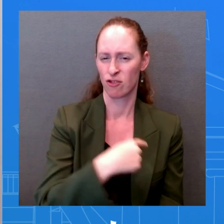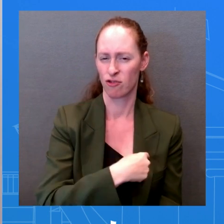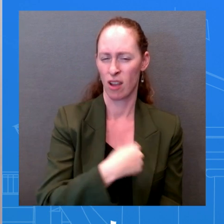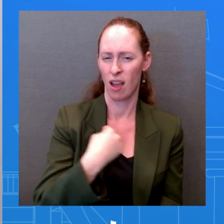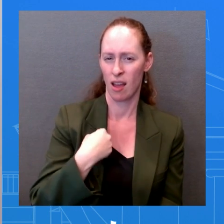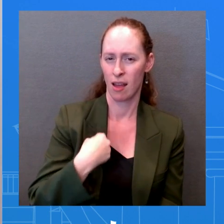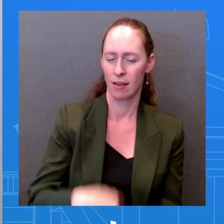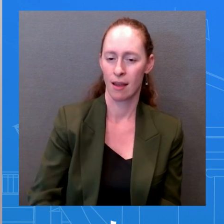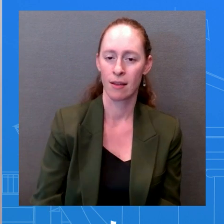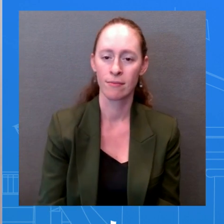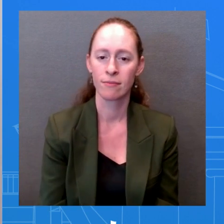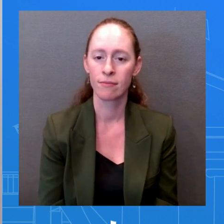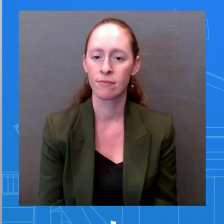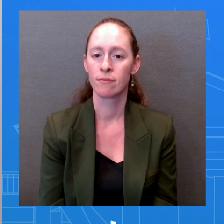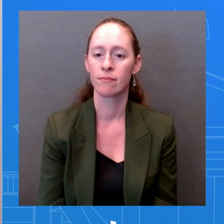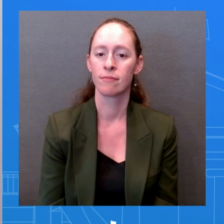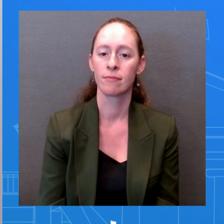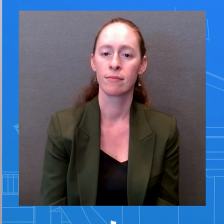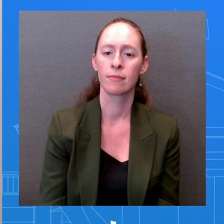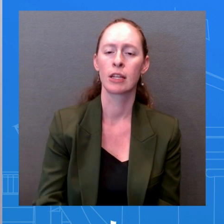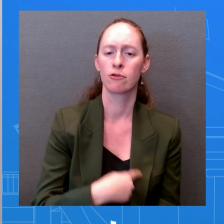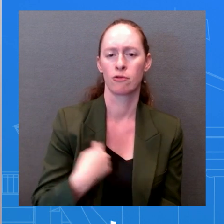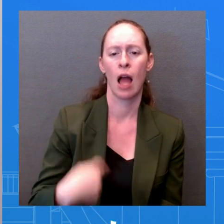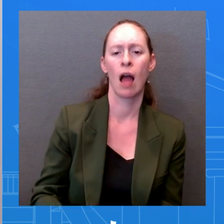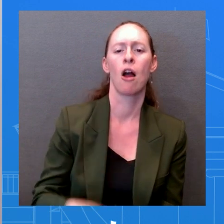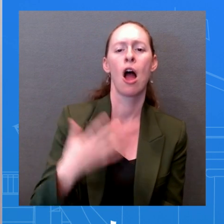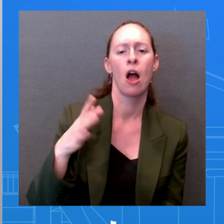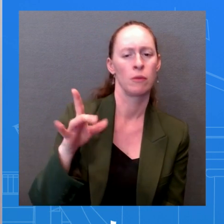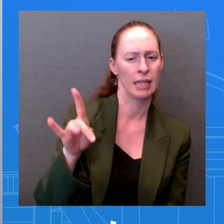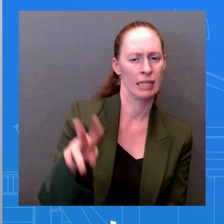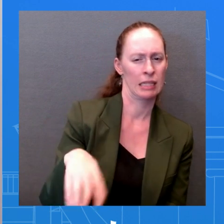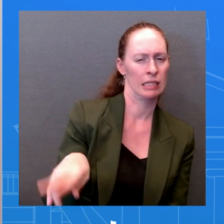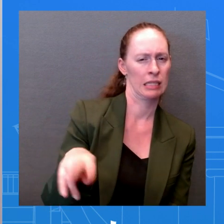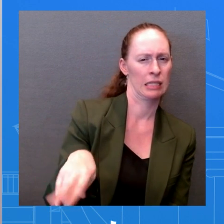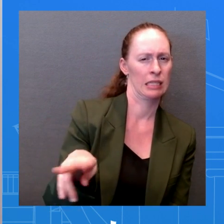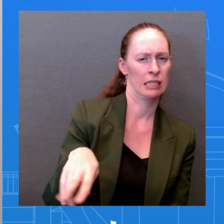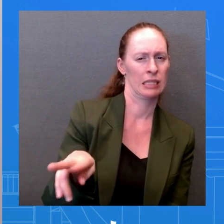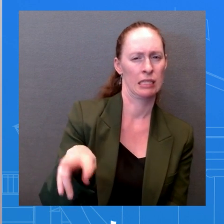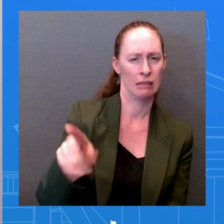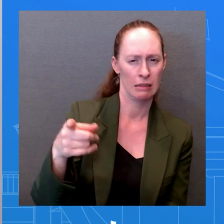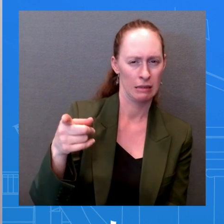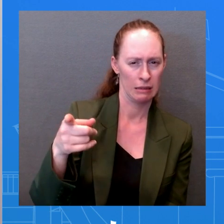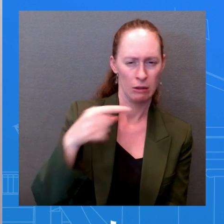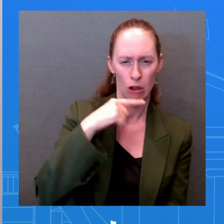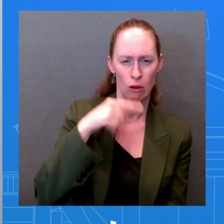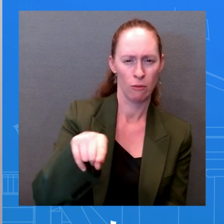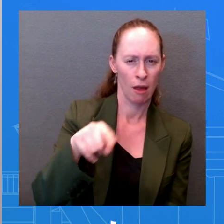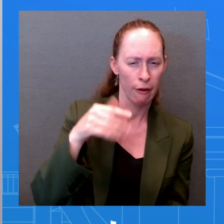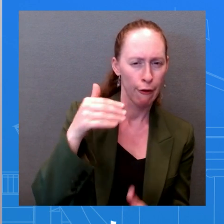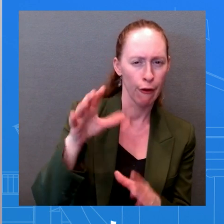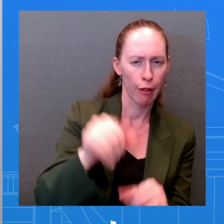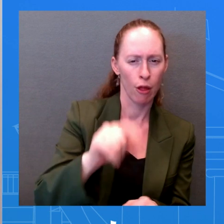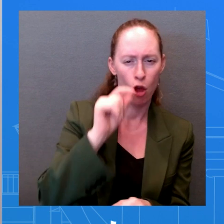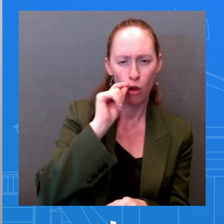Xi also declared Putin was a, quote, "old friend." So does the White House have any early reaction to the -- this meeting between these two leaders?